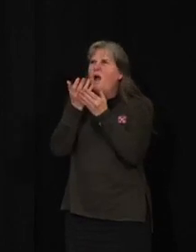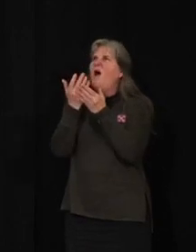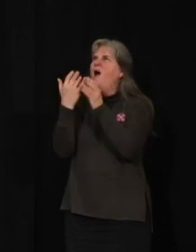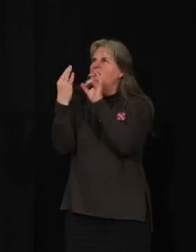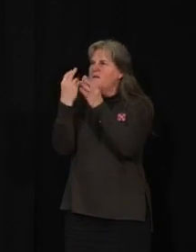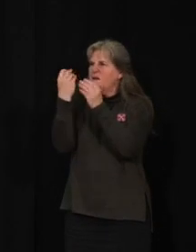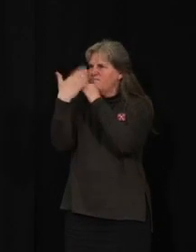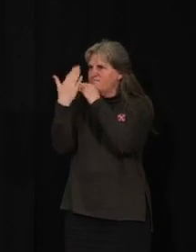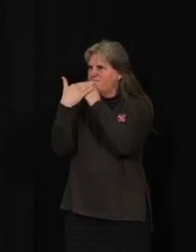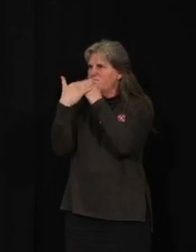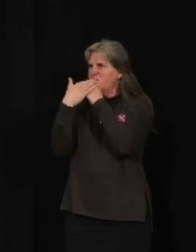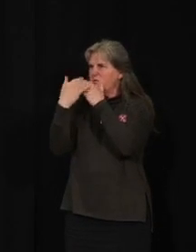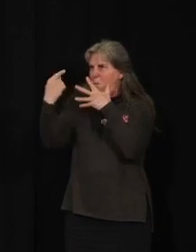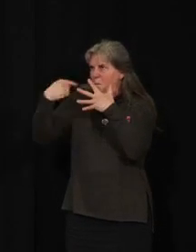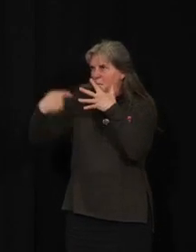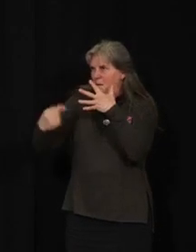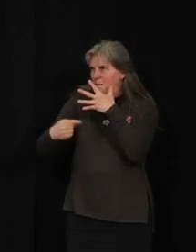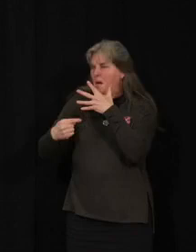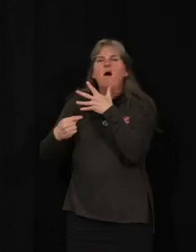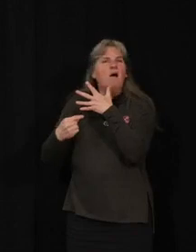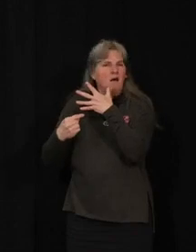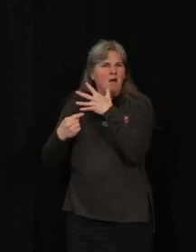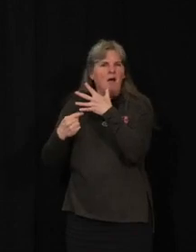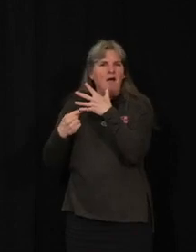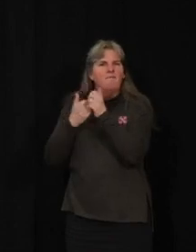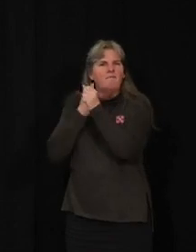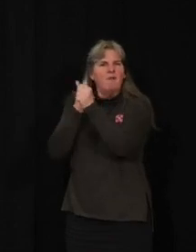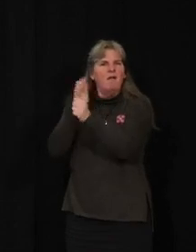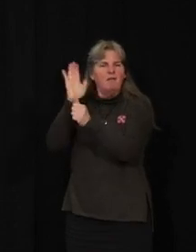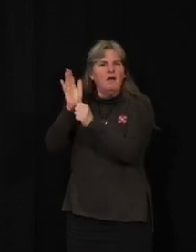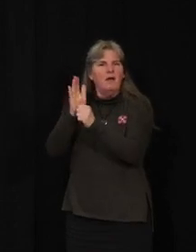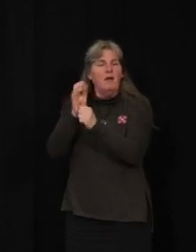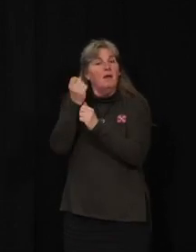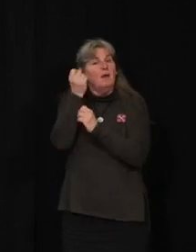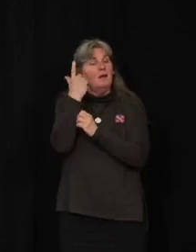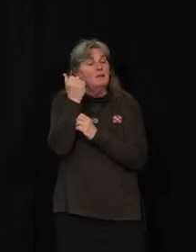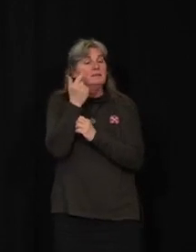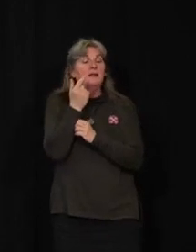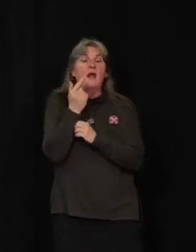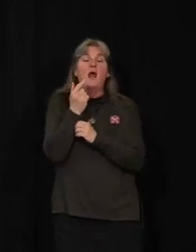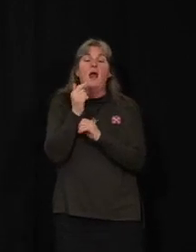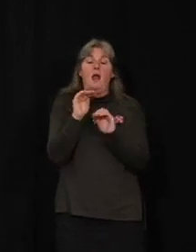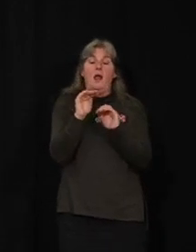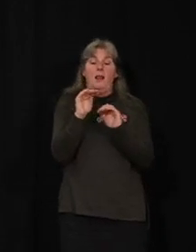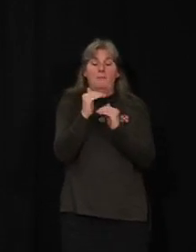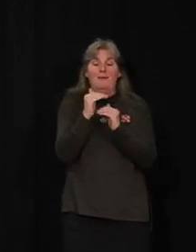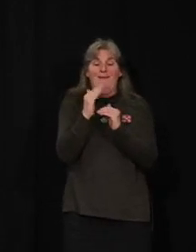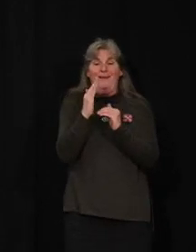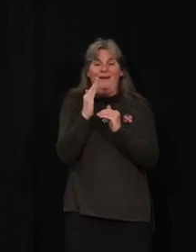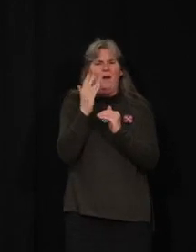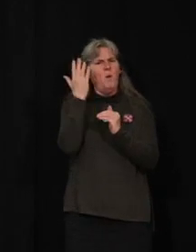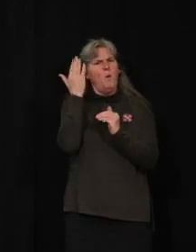We are working to lift restrictions for the sake of our mental health and our social and economic well-being, but we